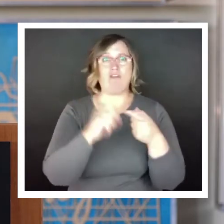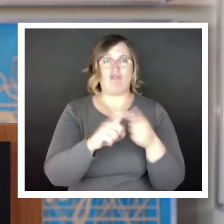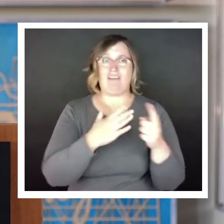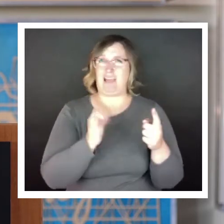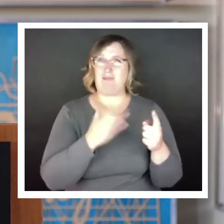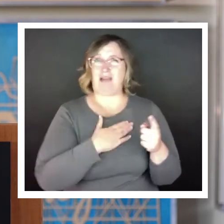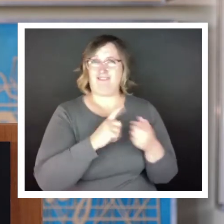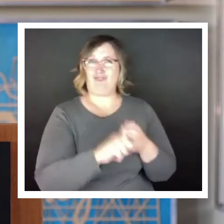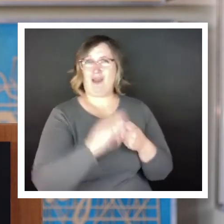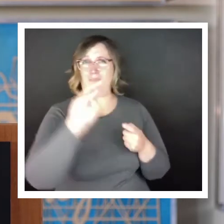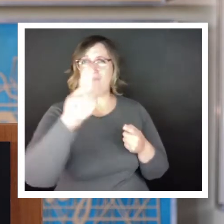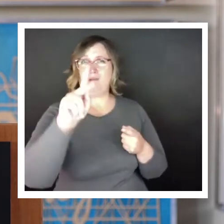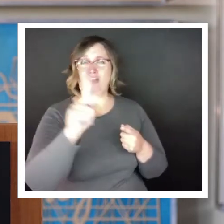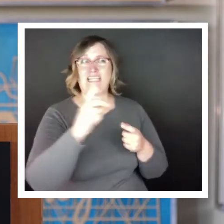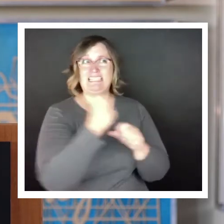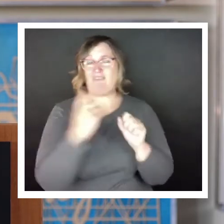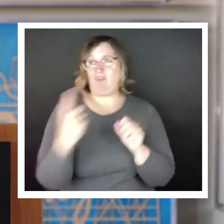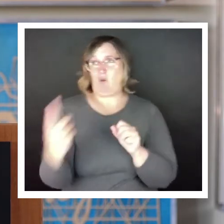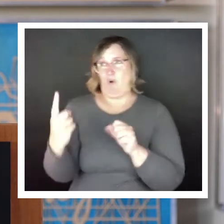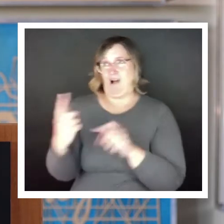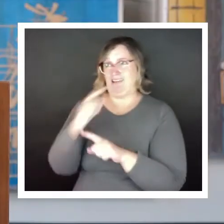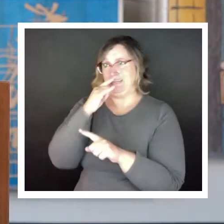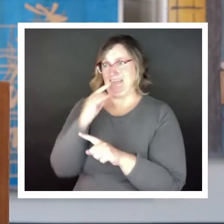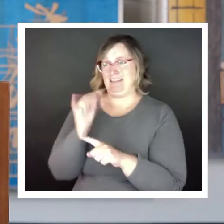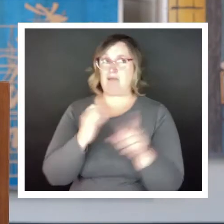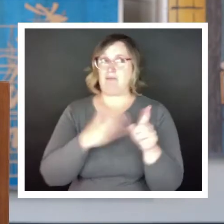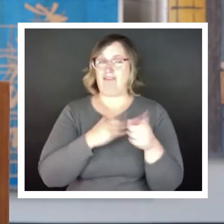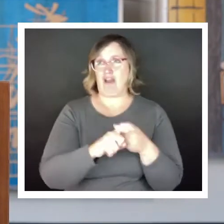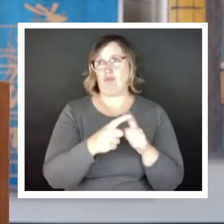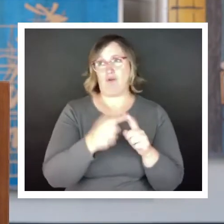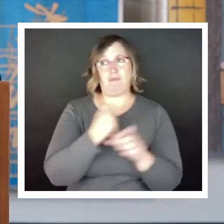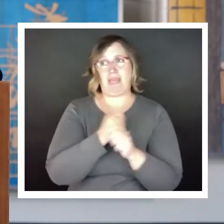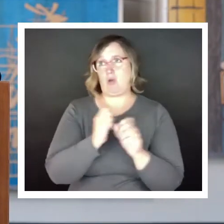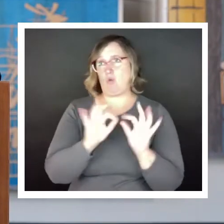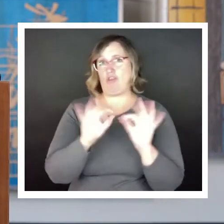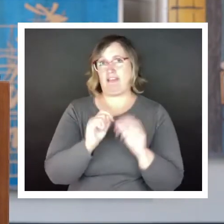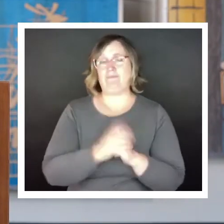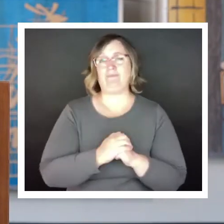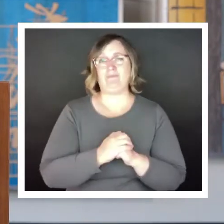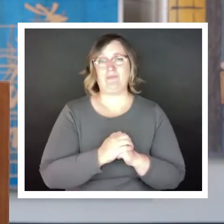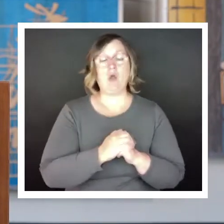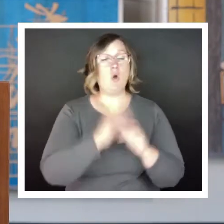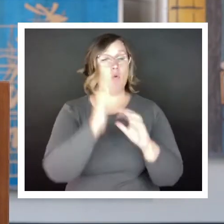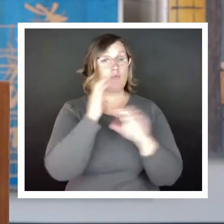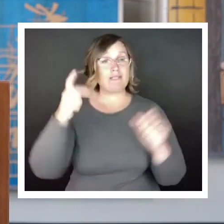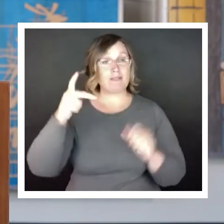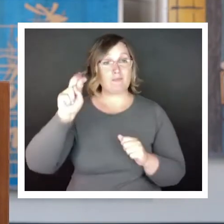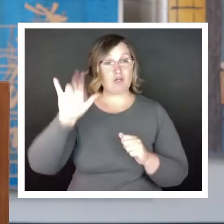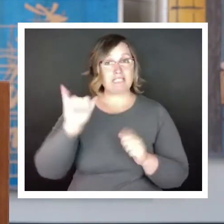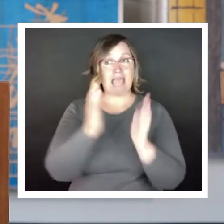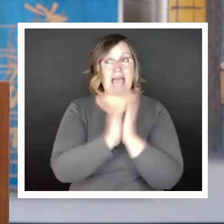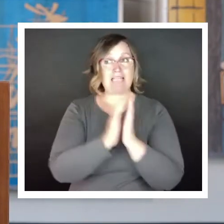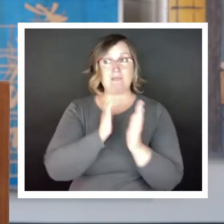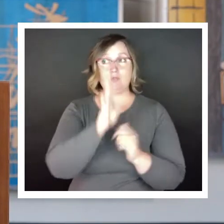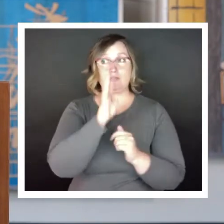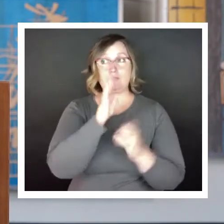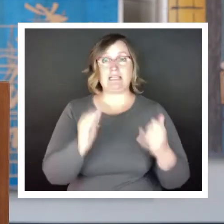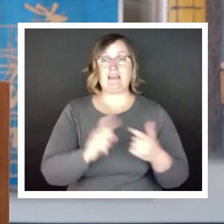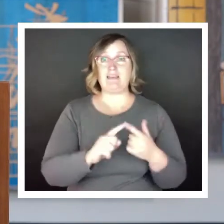Saving one kid would make it all worth it. When President Percy asked me to speak here today, the honor was immense.